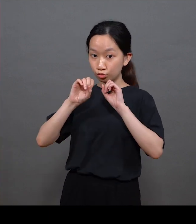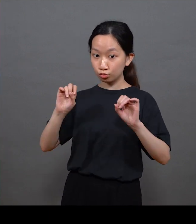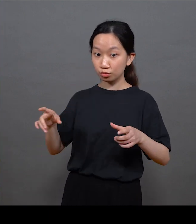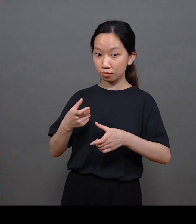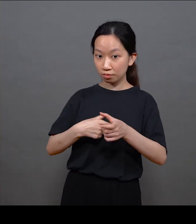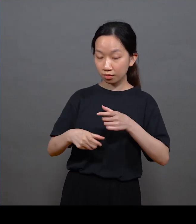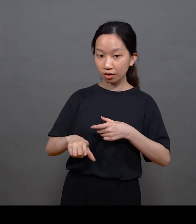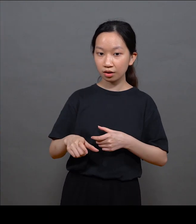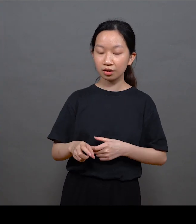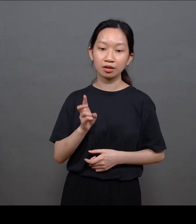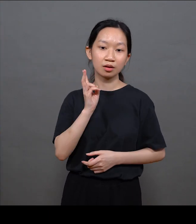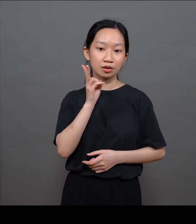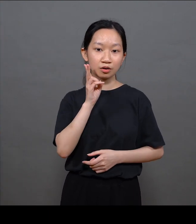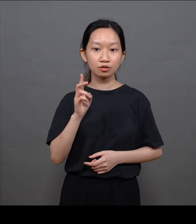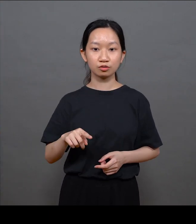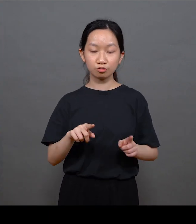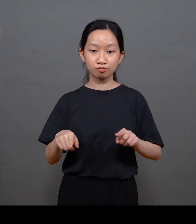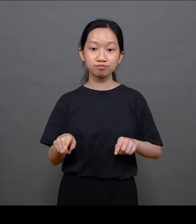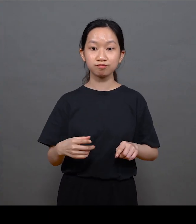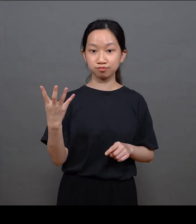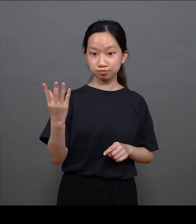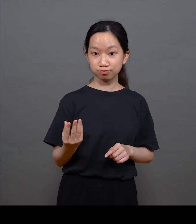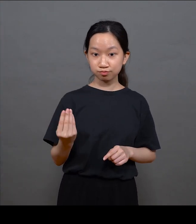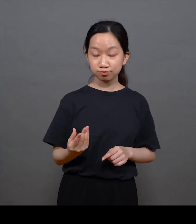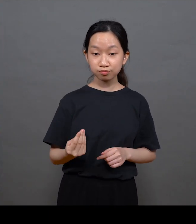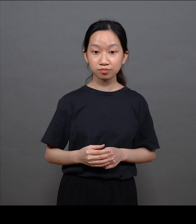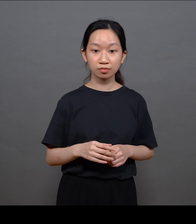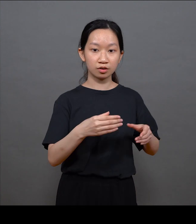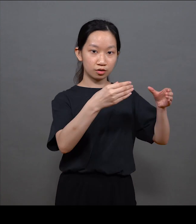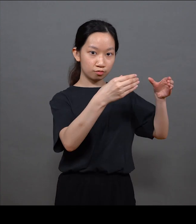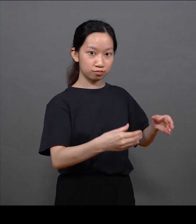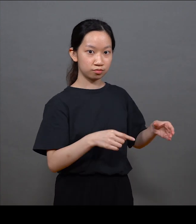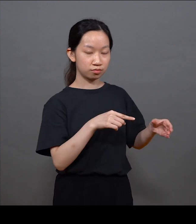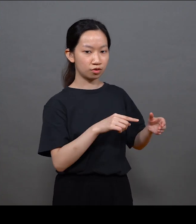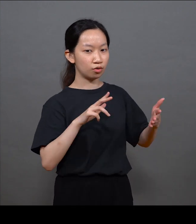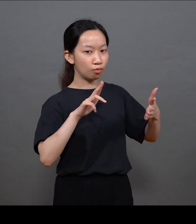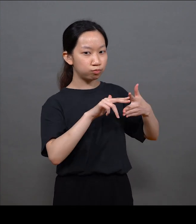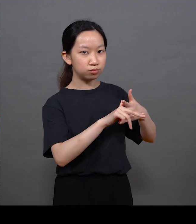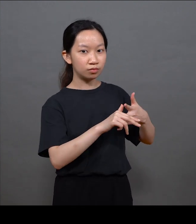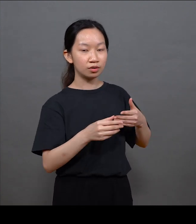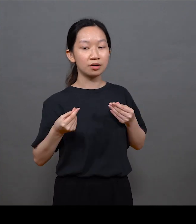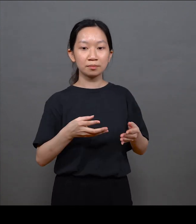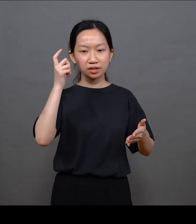The marketing collateral which we see here for the cassette recorder has this open window here